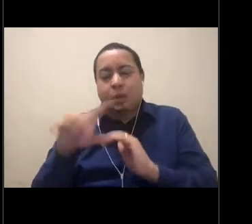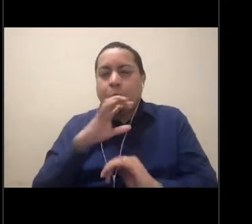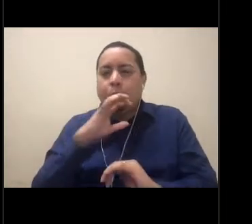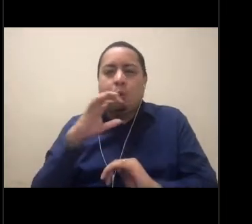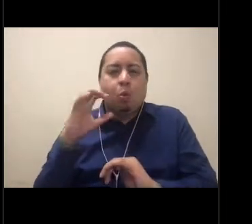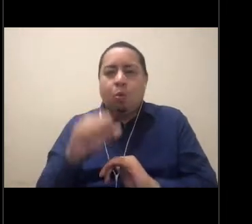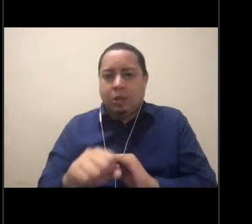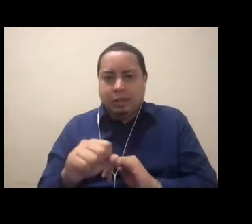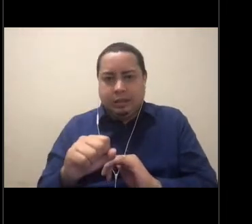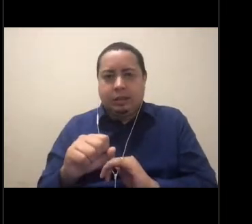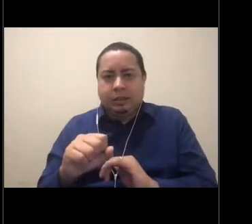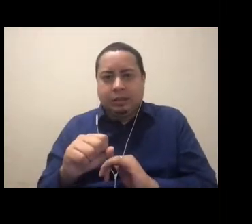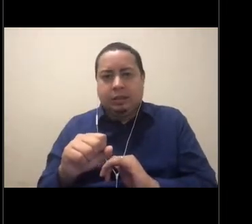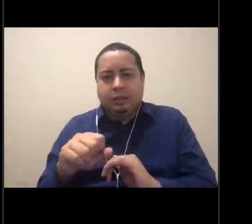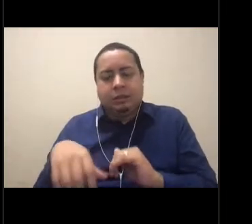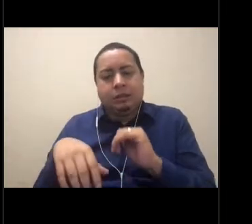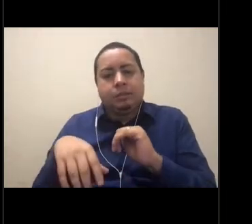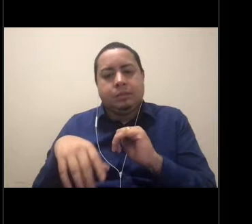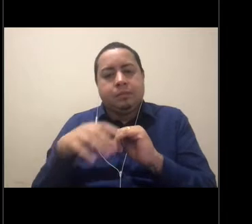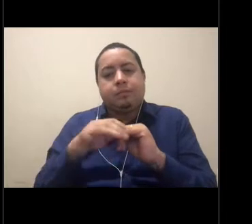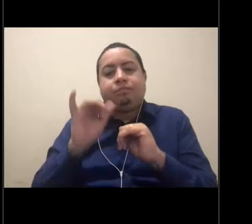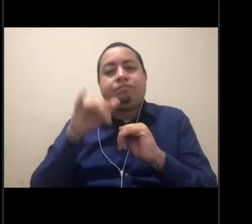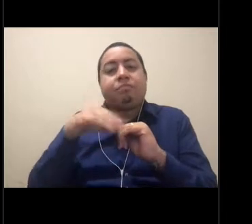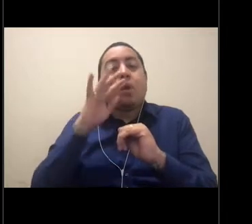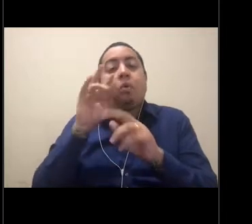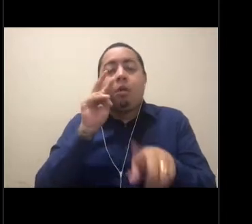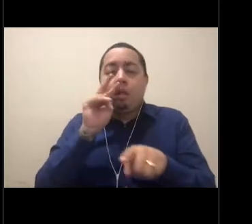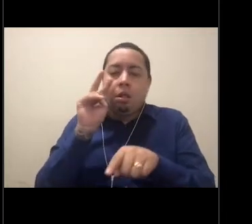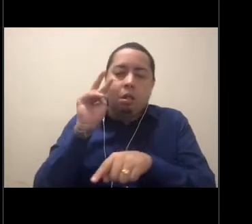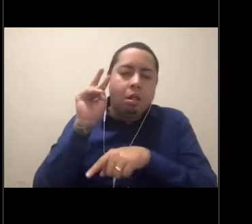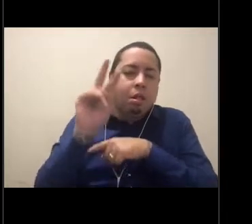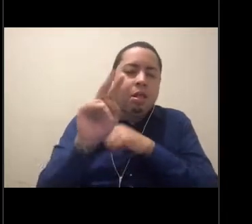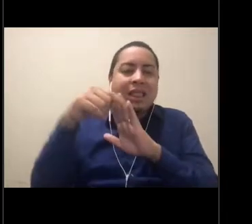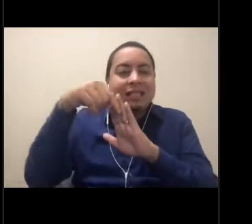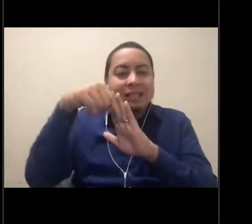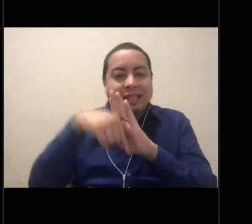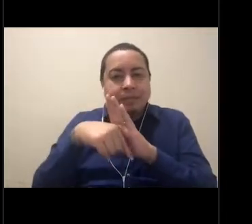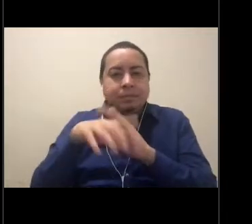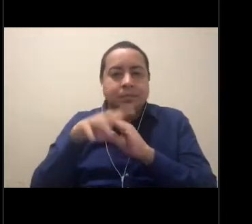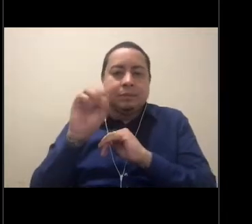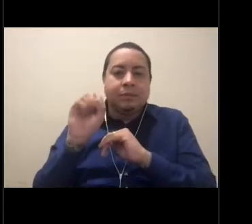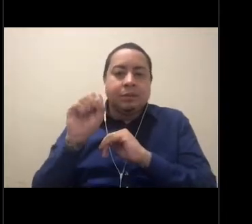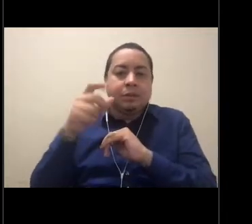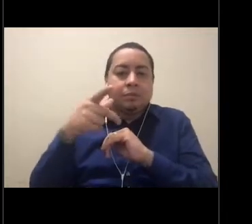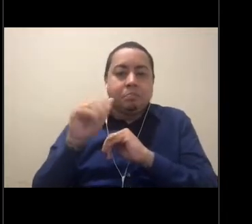looking at some of the deep space satellites that we utilize and leverage, but yeah, wow, excellent.